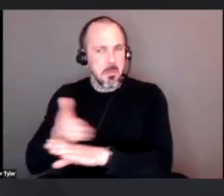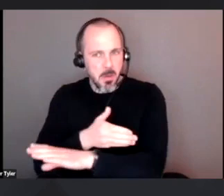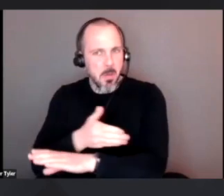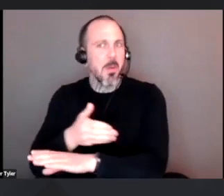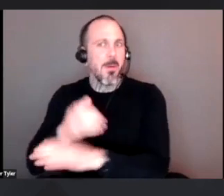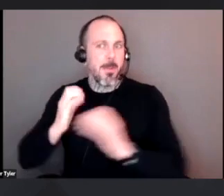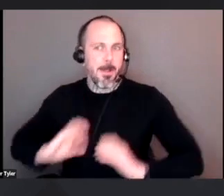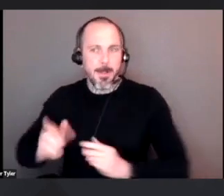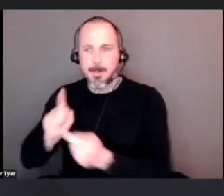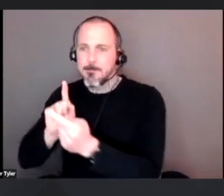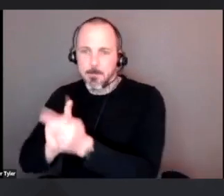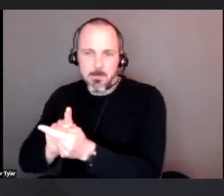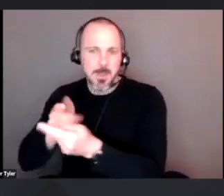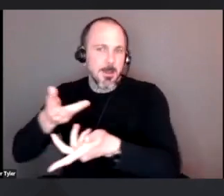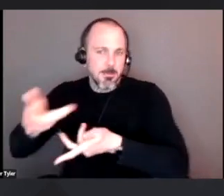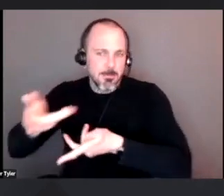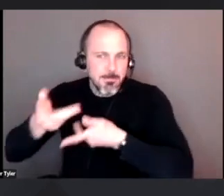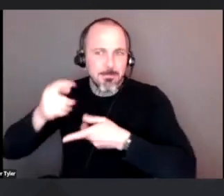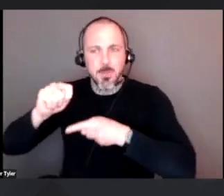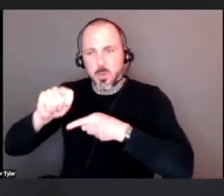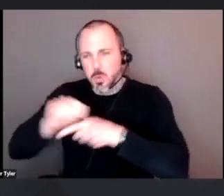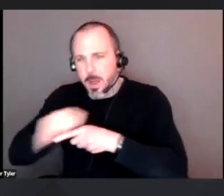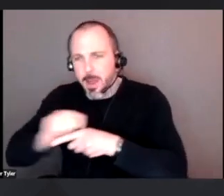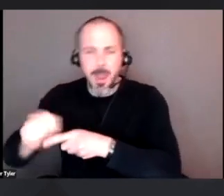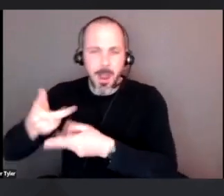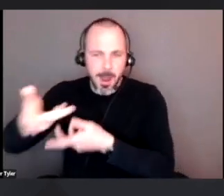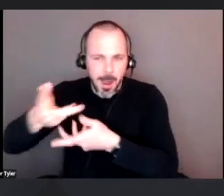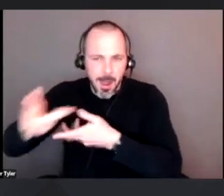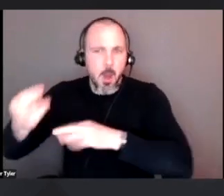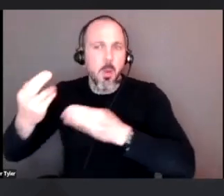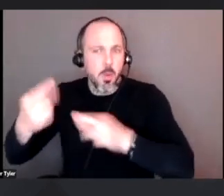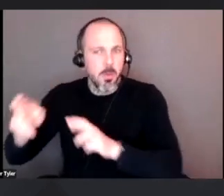Thanks, Dave. Let's see here.